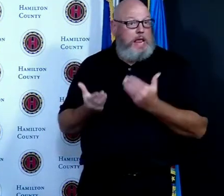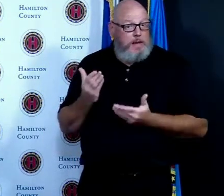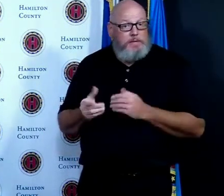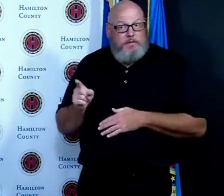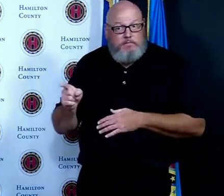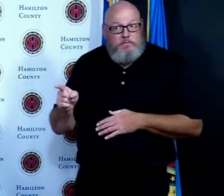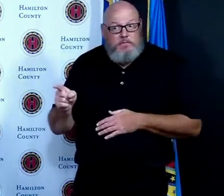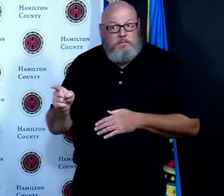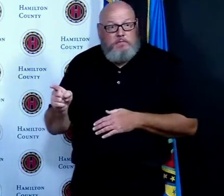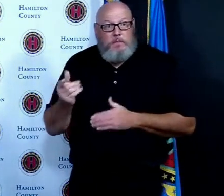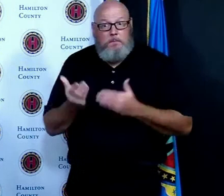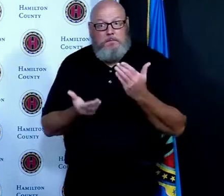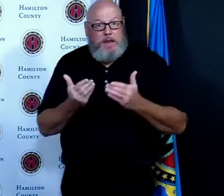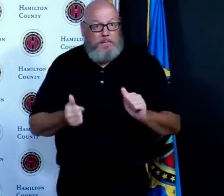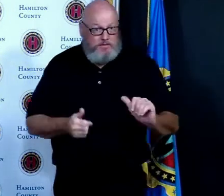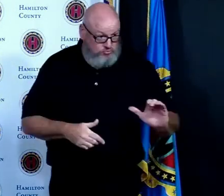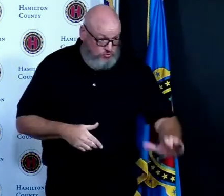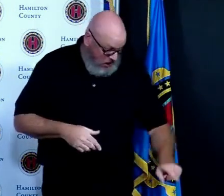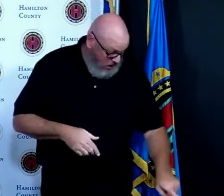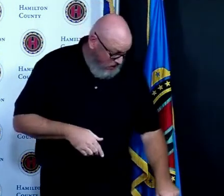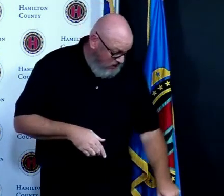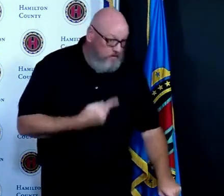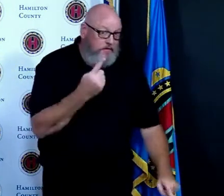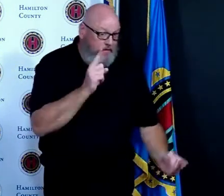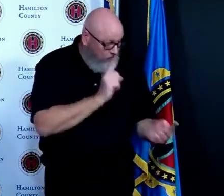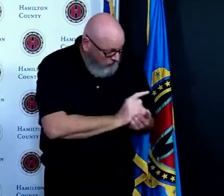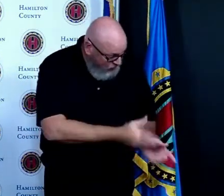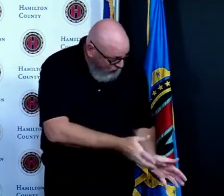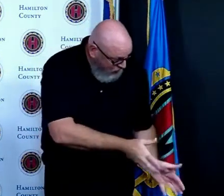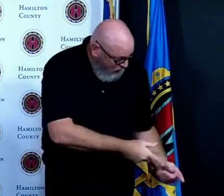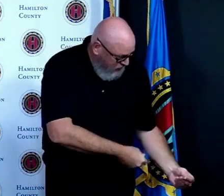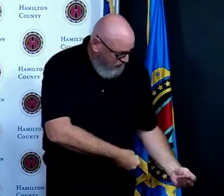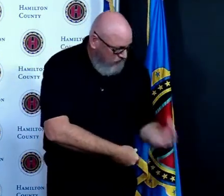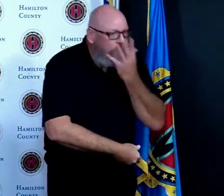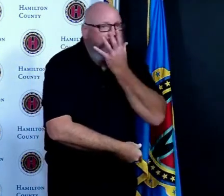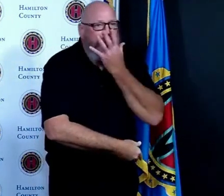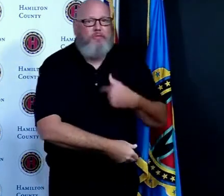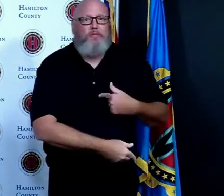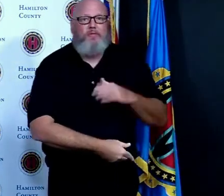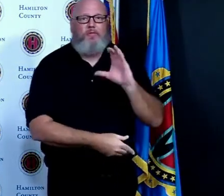nearby and not properly masking so there are lots of opportunities for Covid to come into our lives